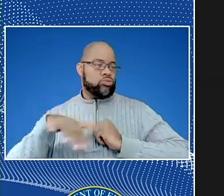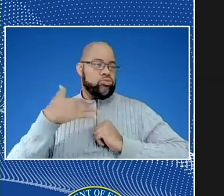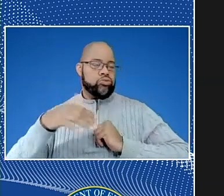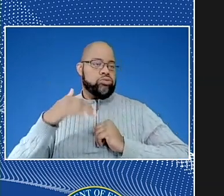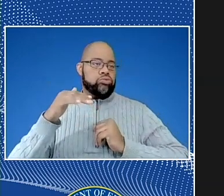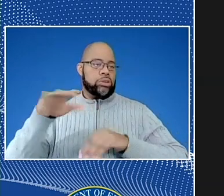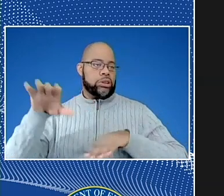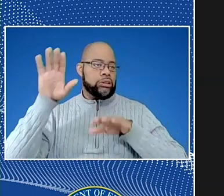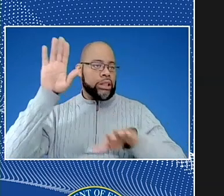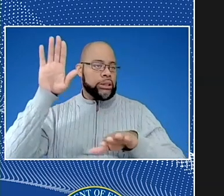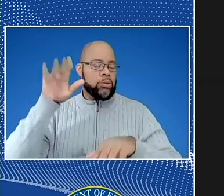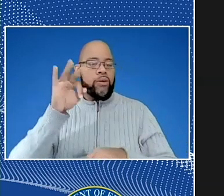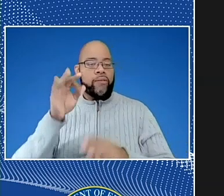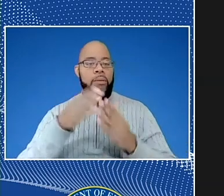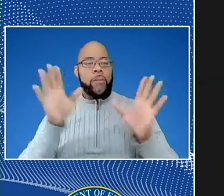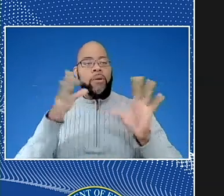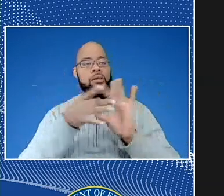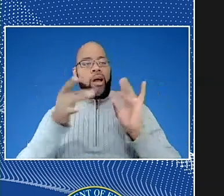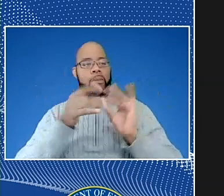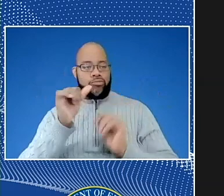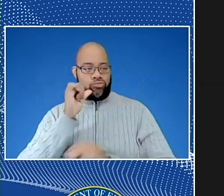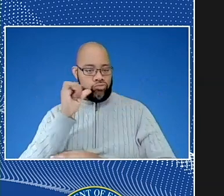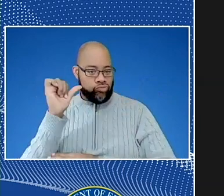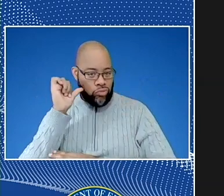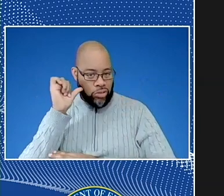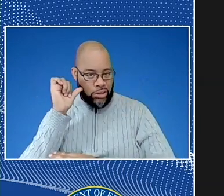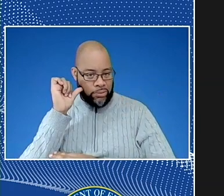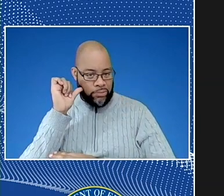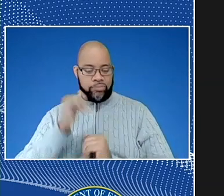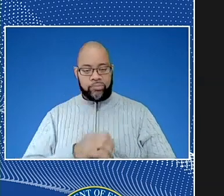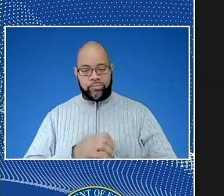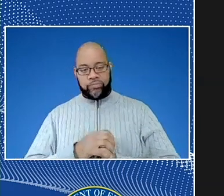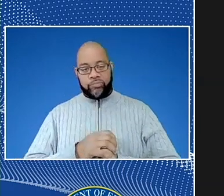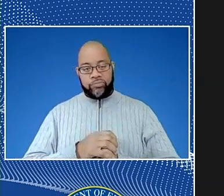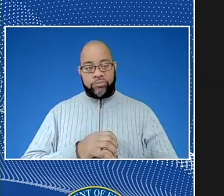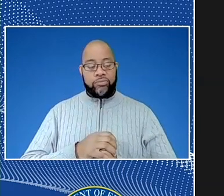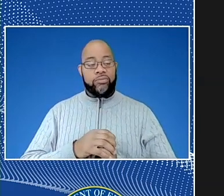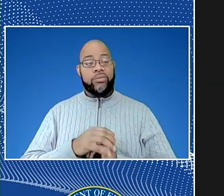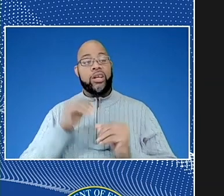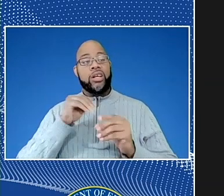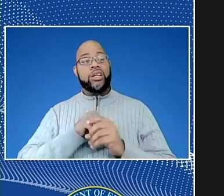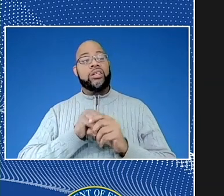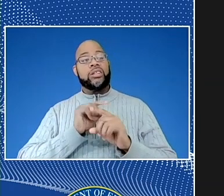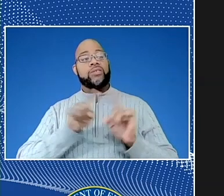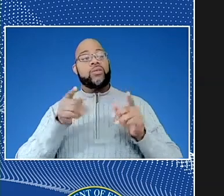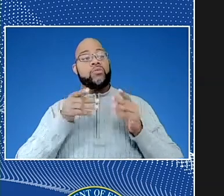of a public comment yesterday. In ways that, again, notwithstanding the